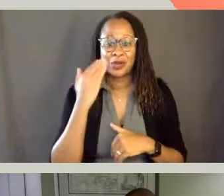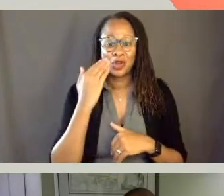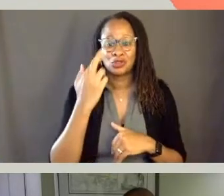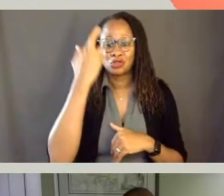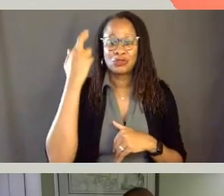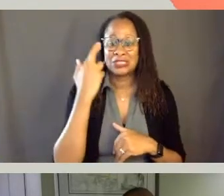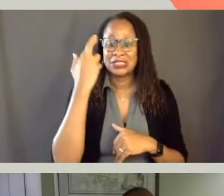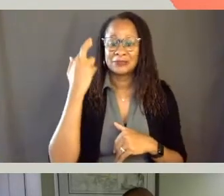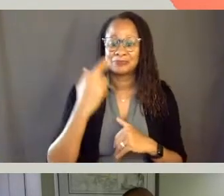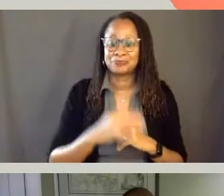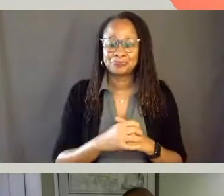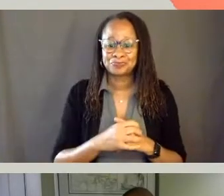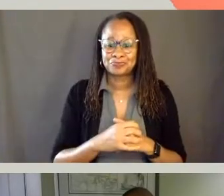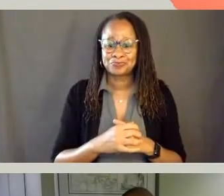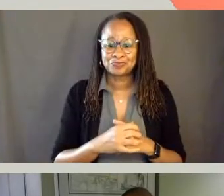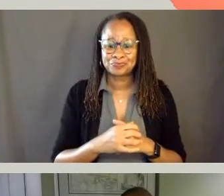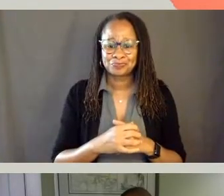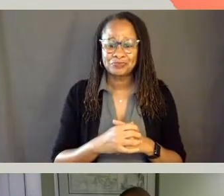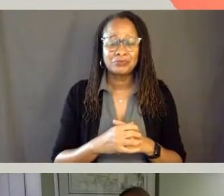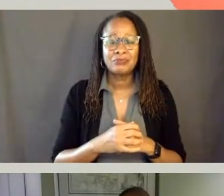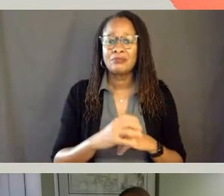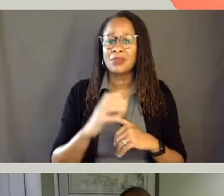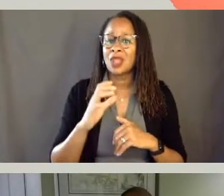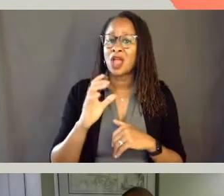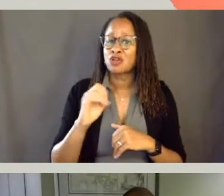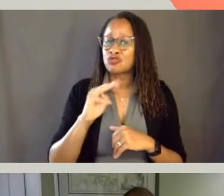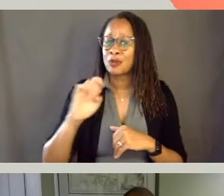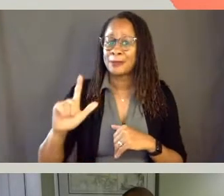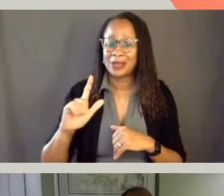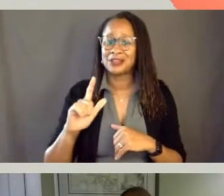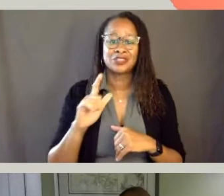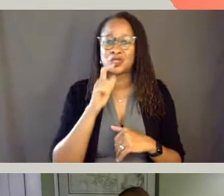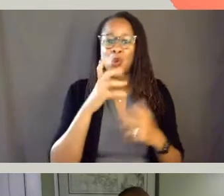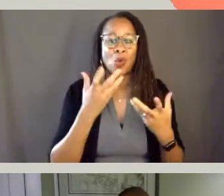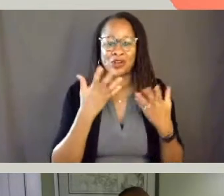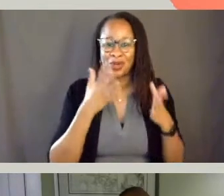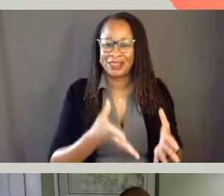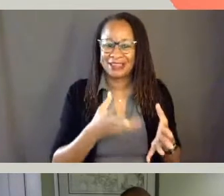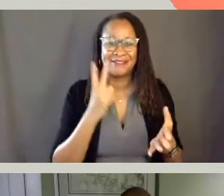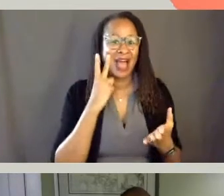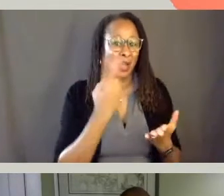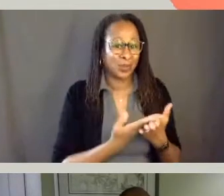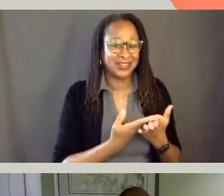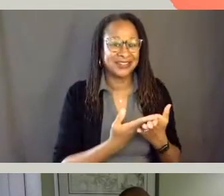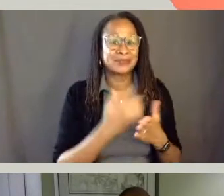criminals don't leave an eyewitnesses 'cause they may tell the truth later, right?